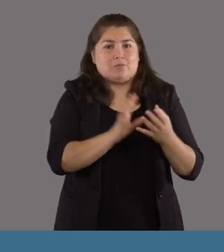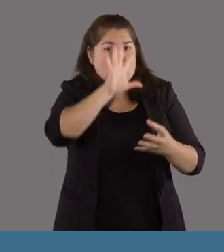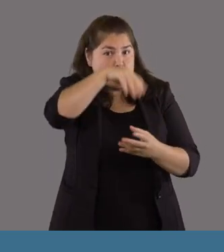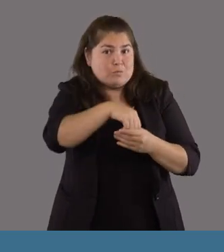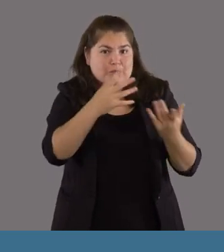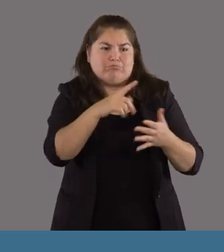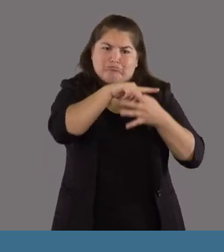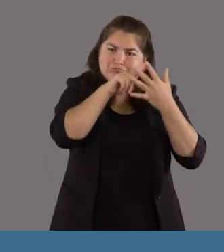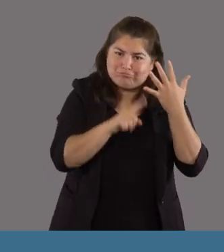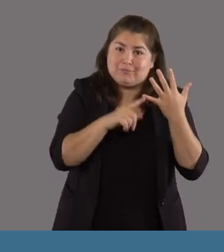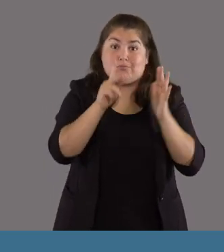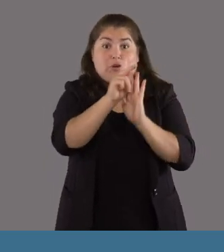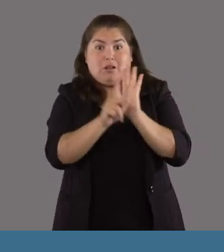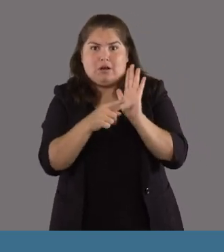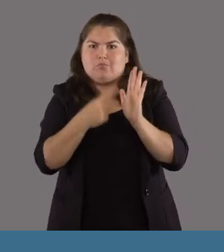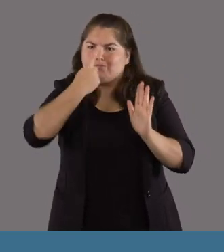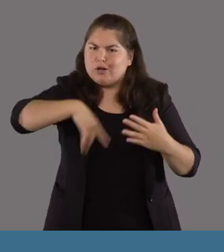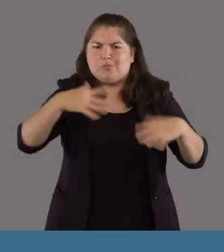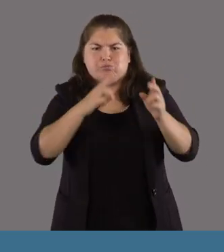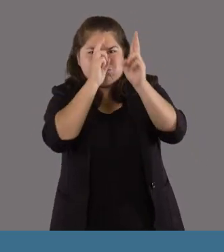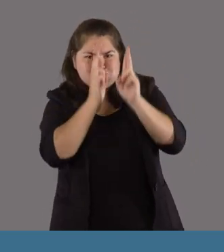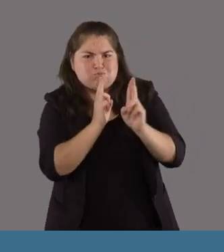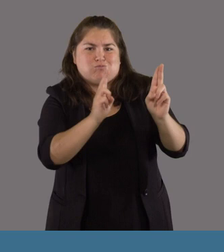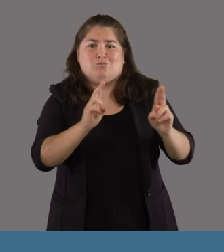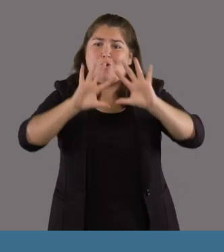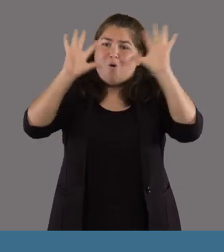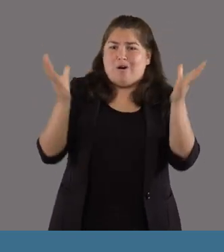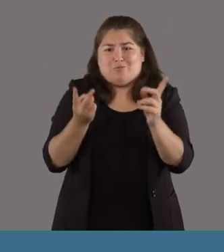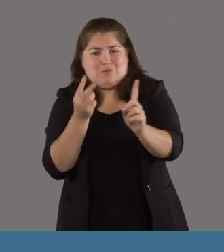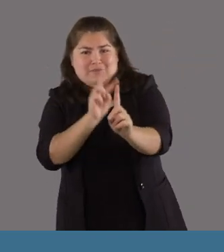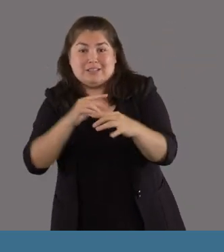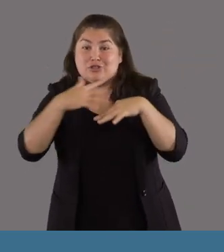Through the embodiment of these principles, we aim to honour the worldviews of Indigenous